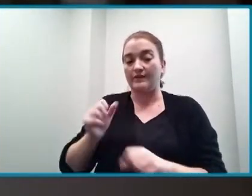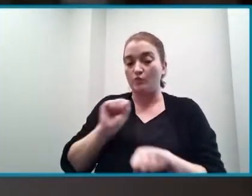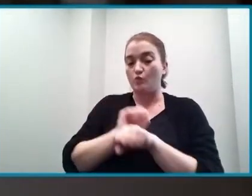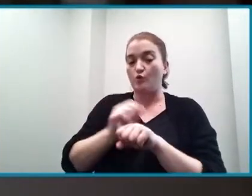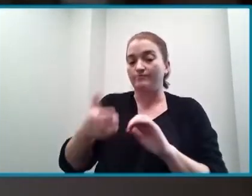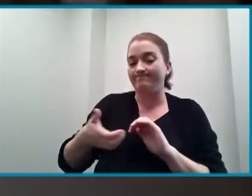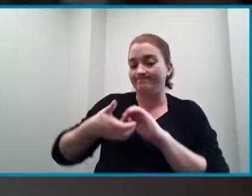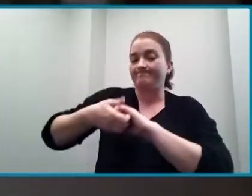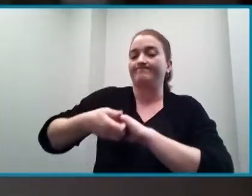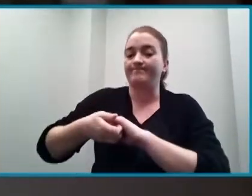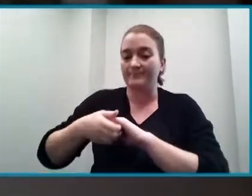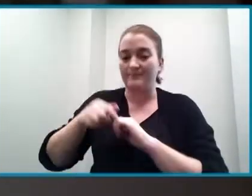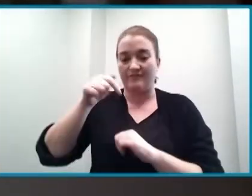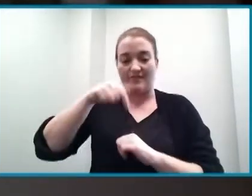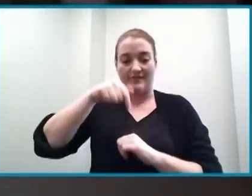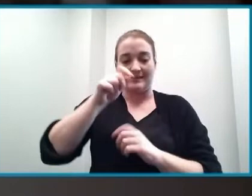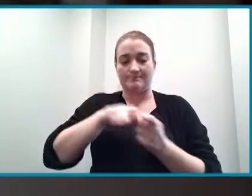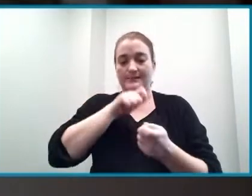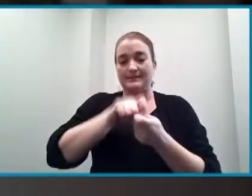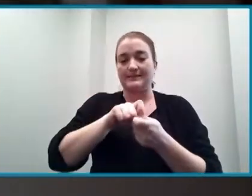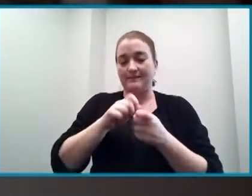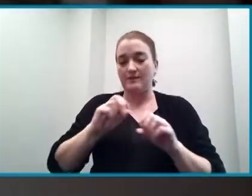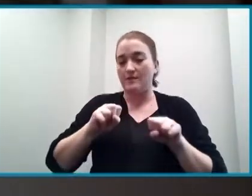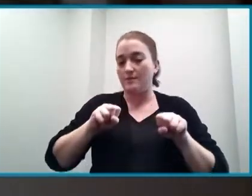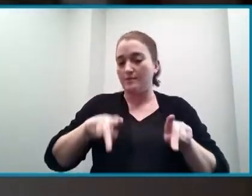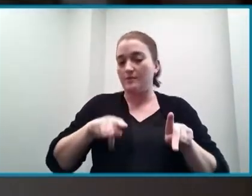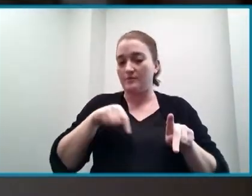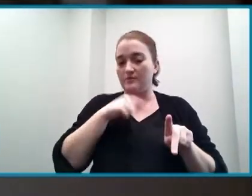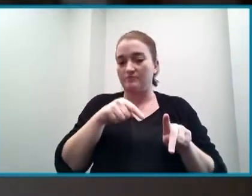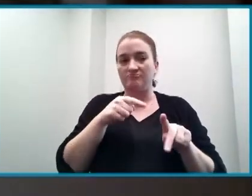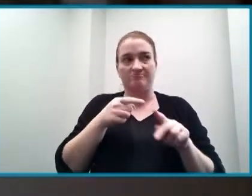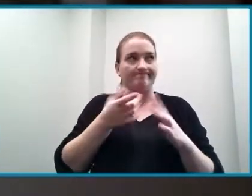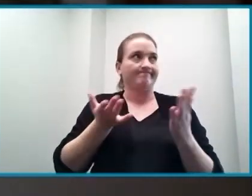has been a part of the Arts Engagement Department's partnerships since